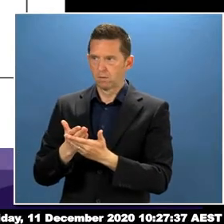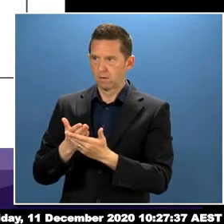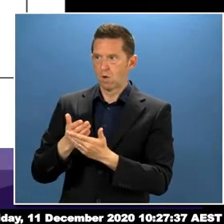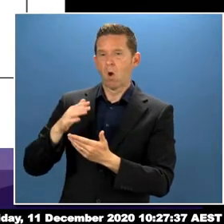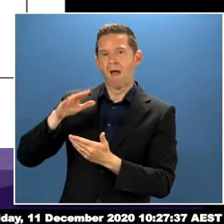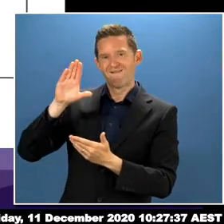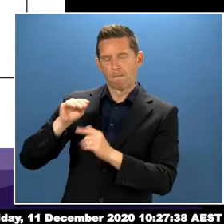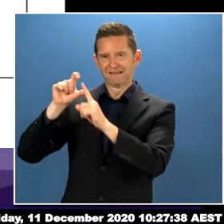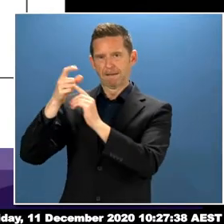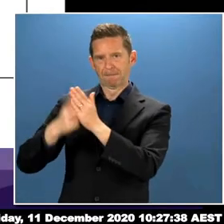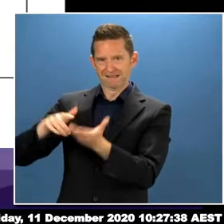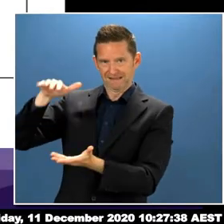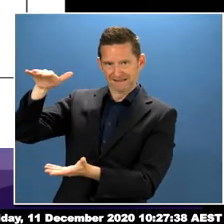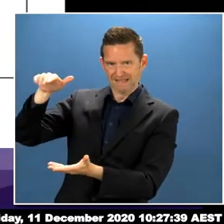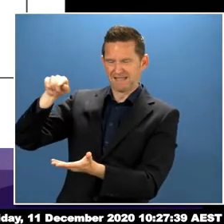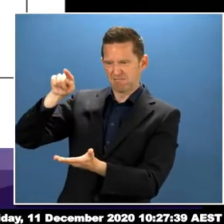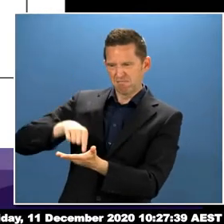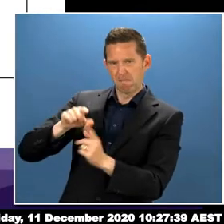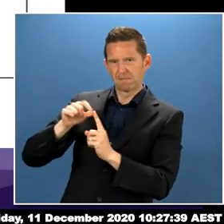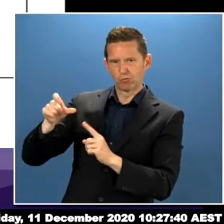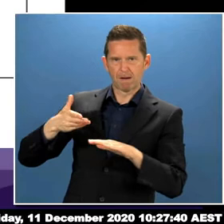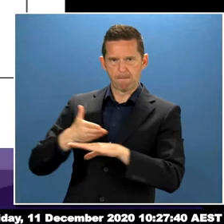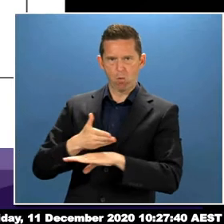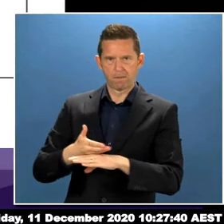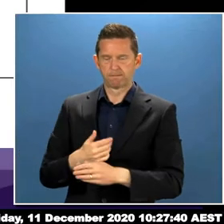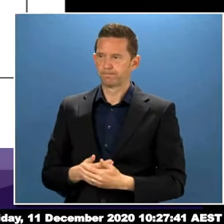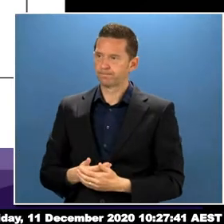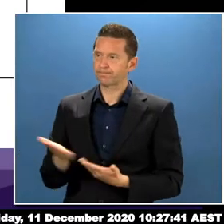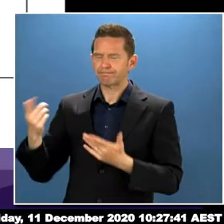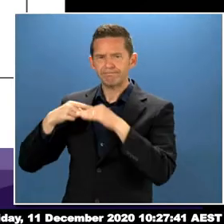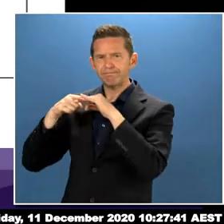Now, you may not have an answer to this, but you may have a comment on it.